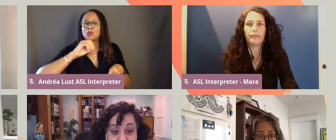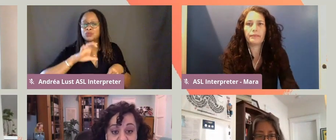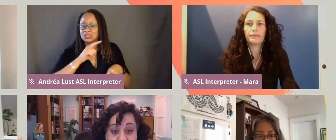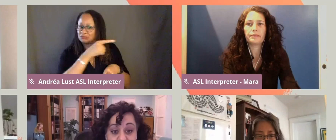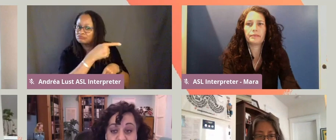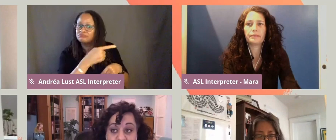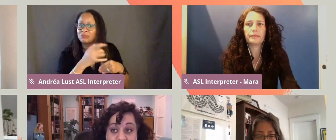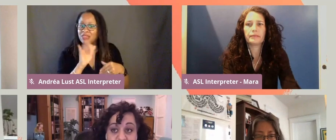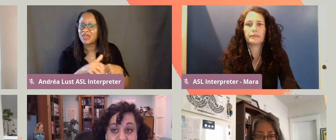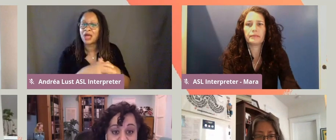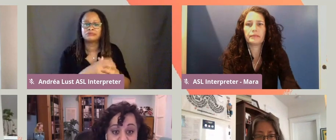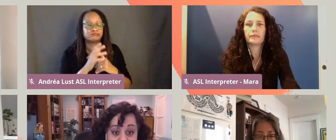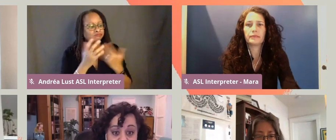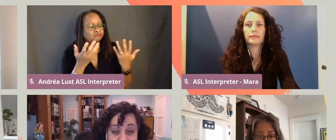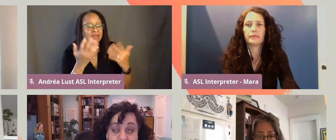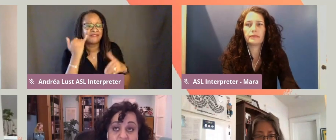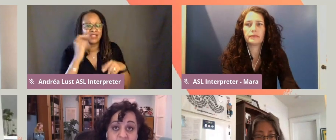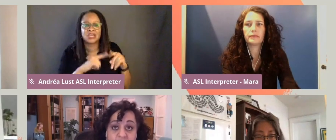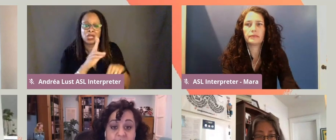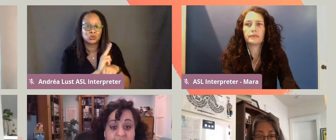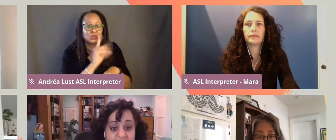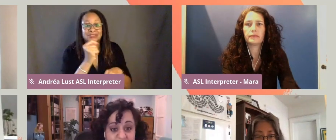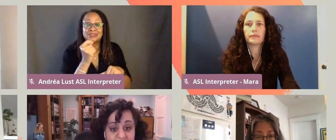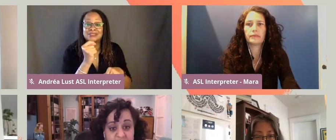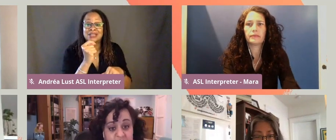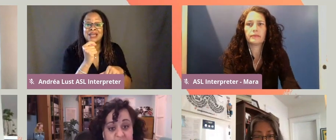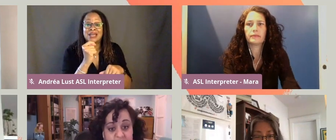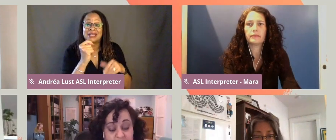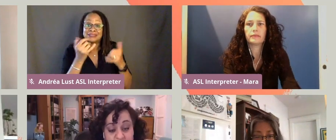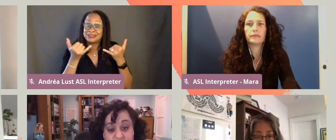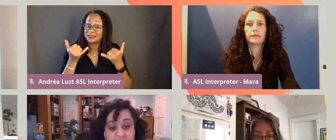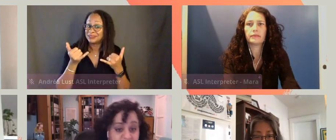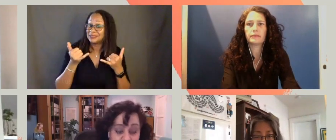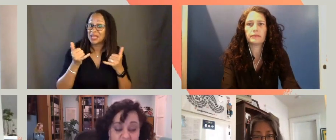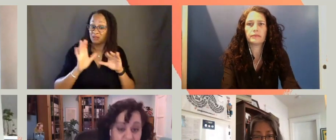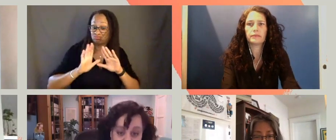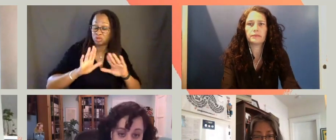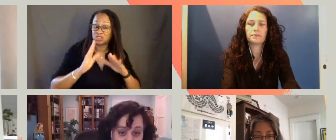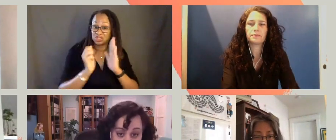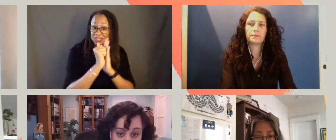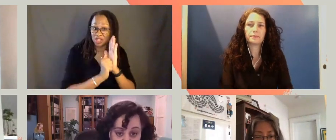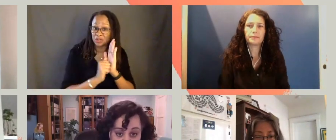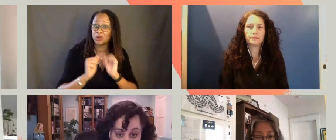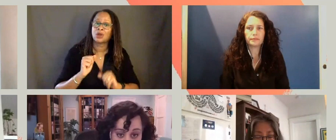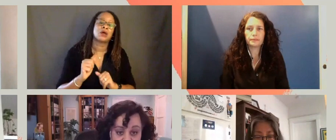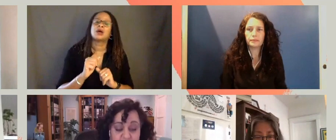And so even if they can't use it in the sense of like pushing the agenda of the new Georgia project,